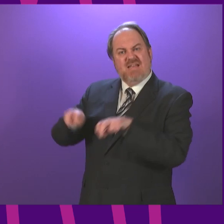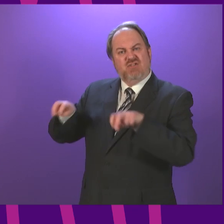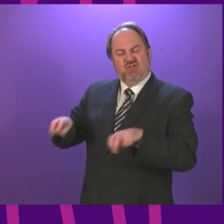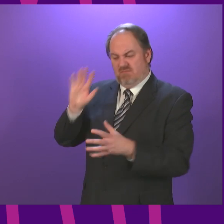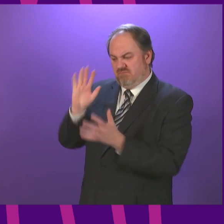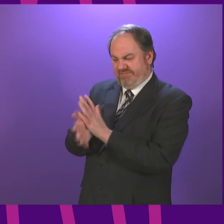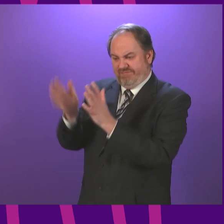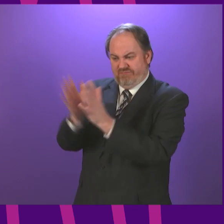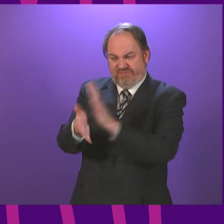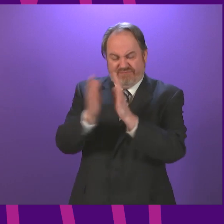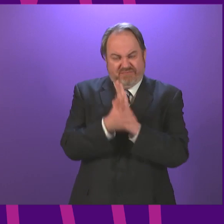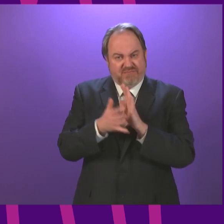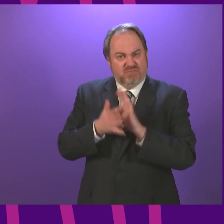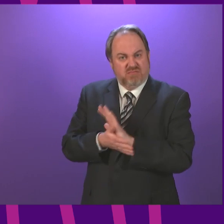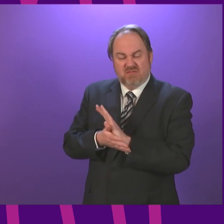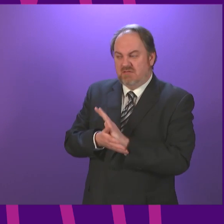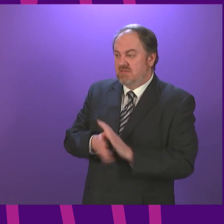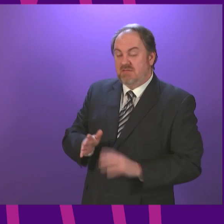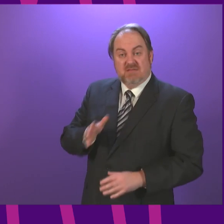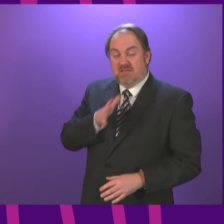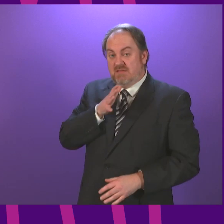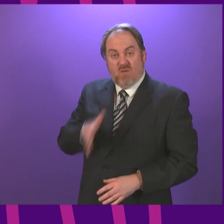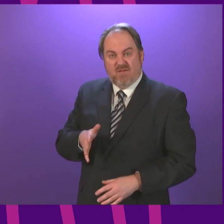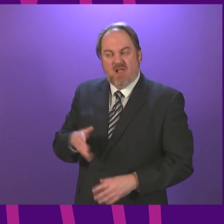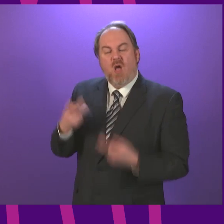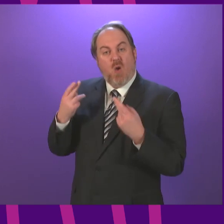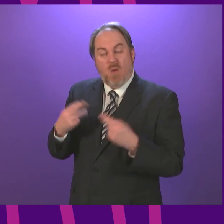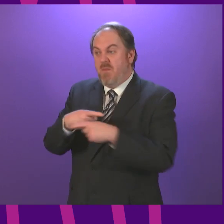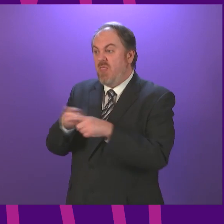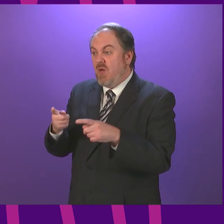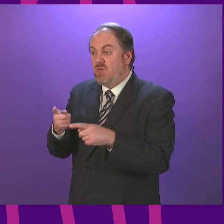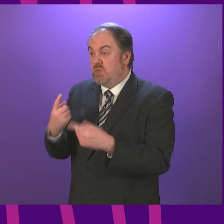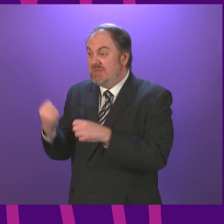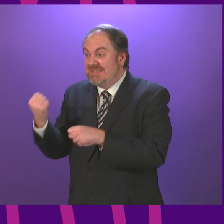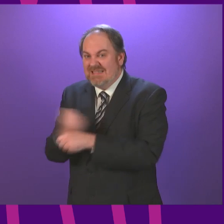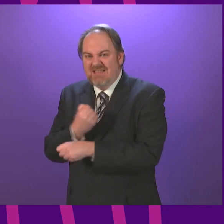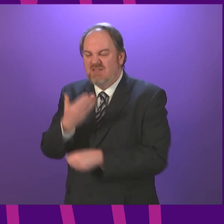sickening sight, and I hope that those who were involved are thoroughly ashamed of themselves.